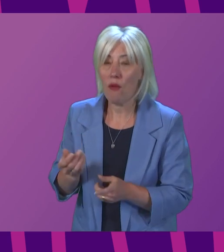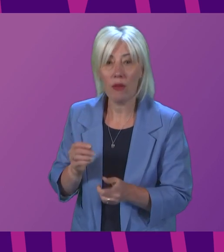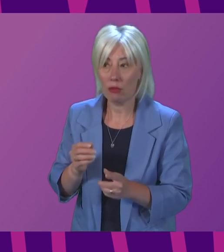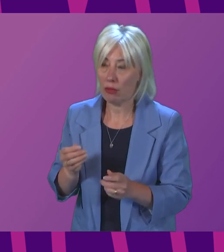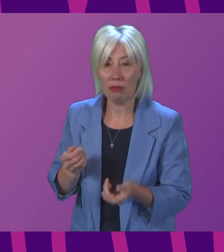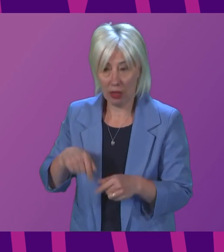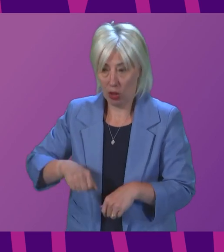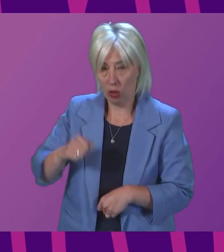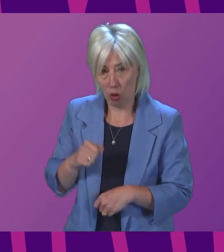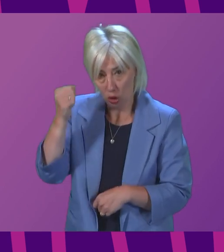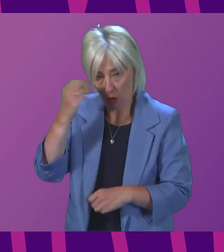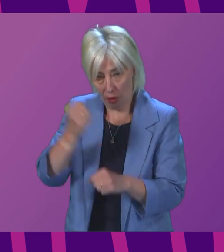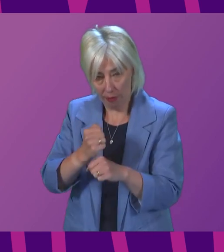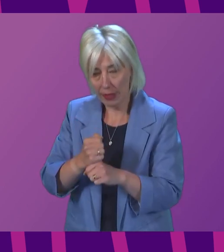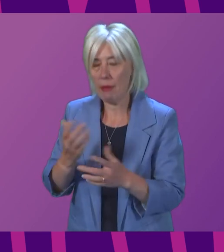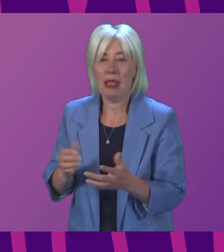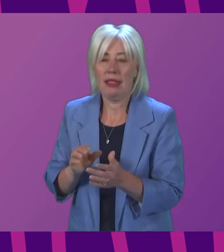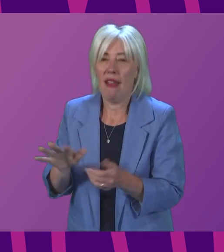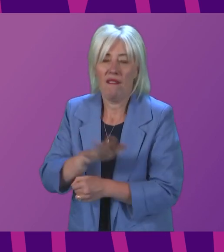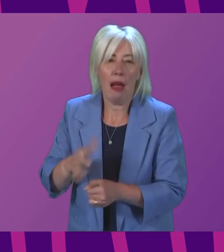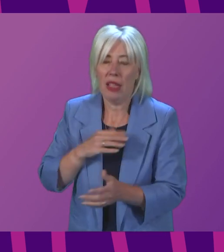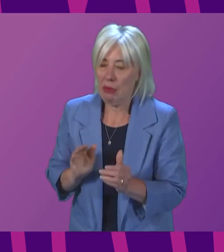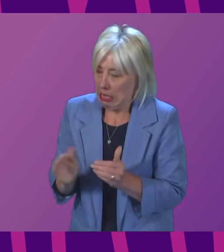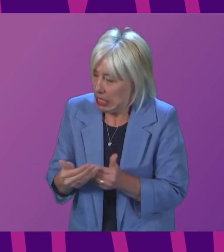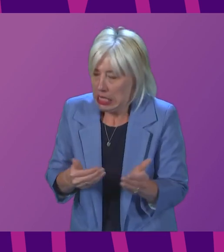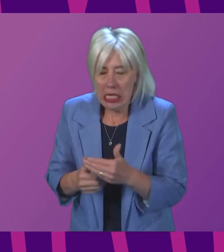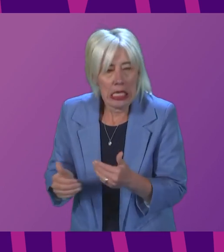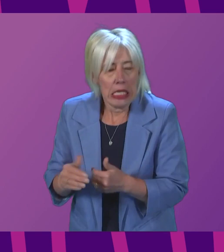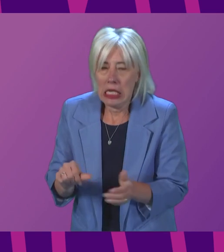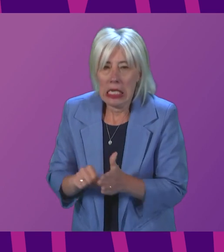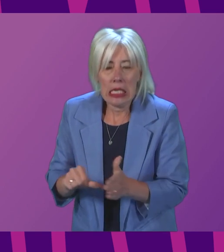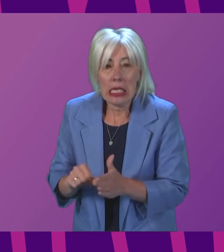UK struggling to make ends meet ... In Scotland, families are significantly better off in this